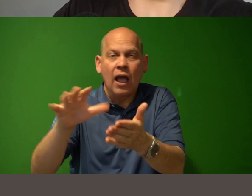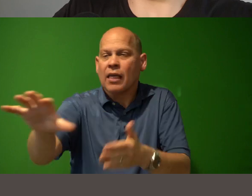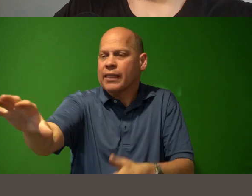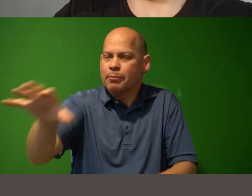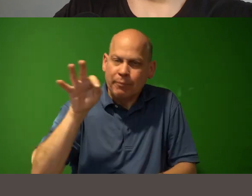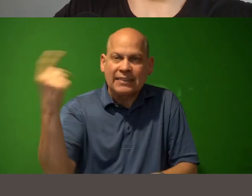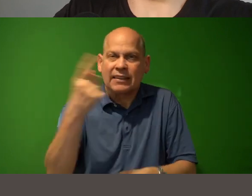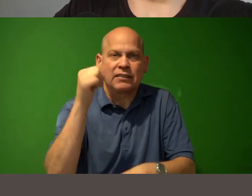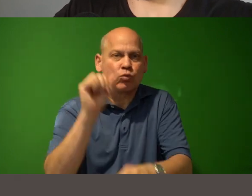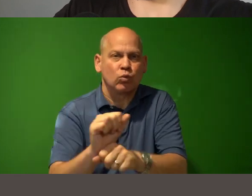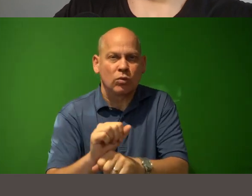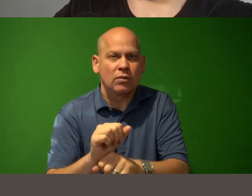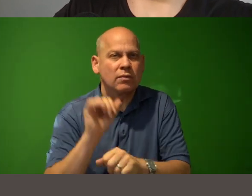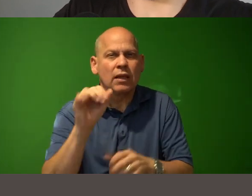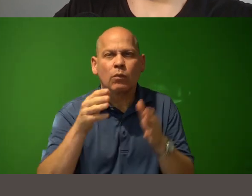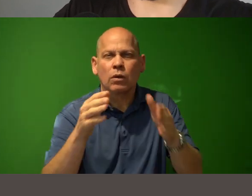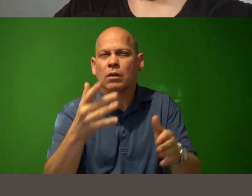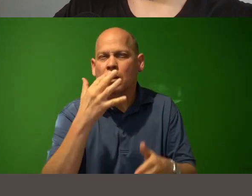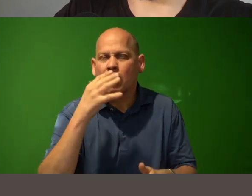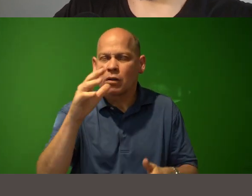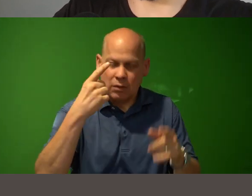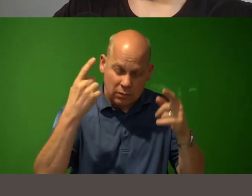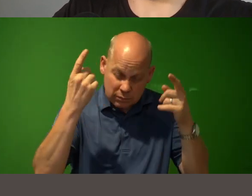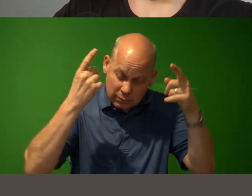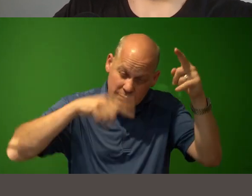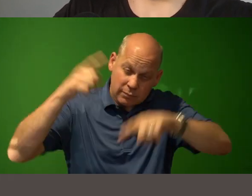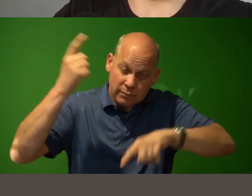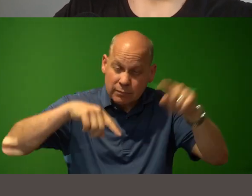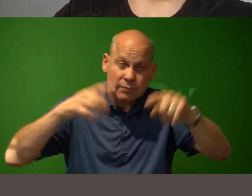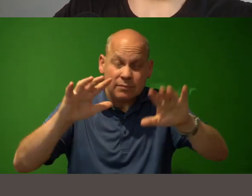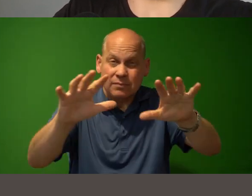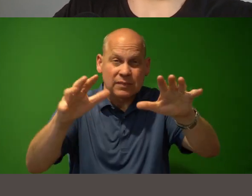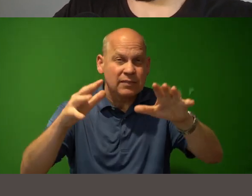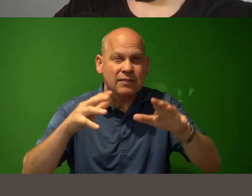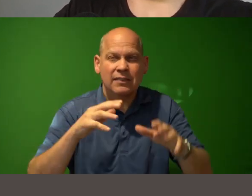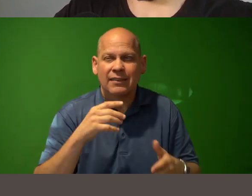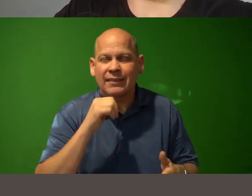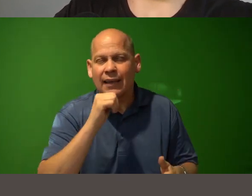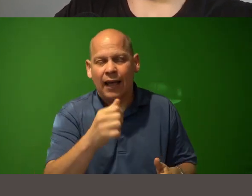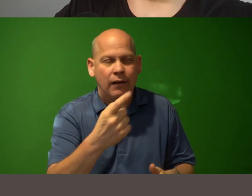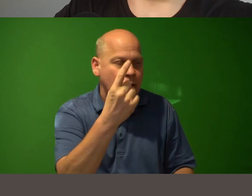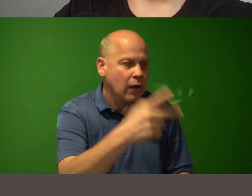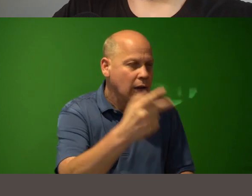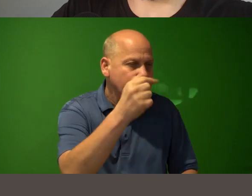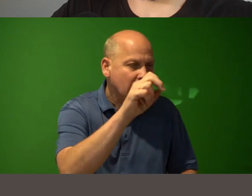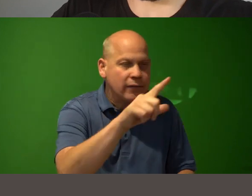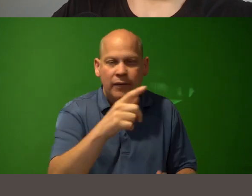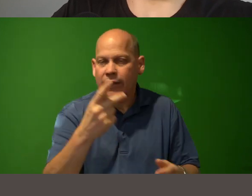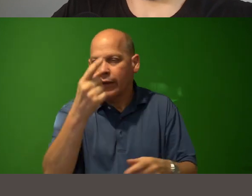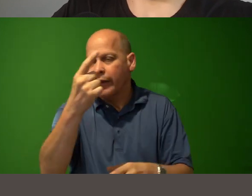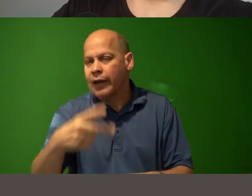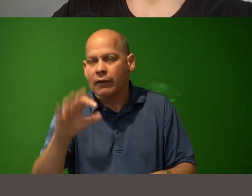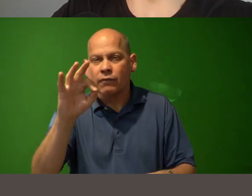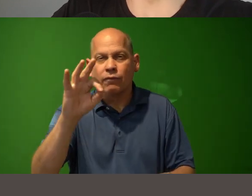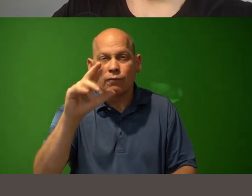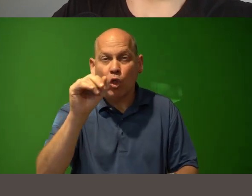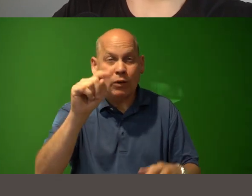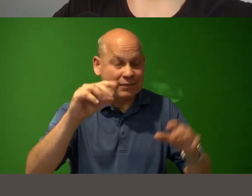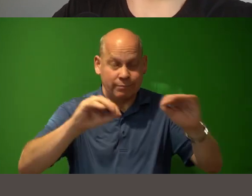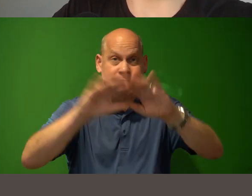That way the colors are harmonious. They're not, you know, half pastel, fluorescent, they all work together. They're easy on the eyes.